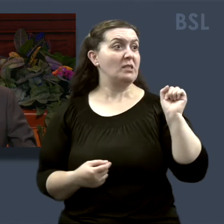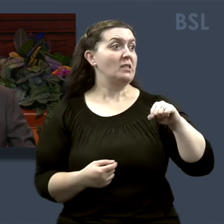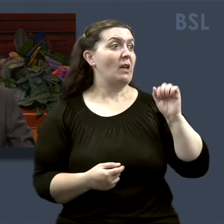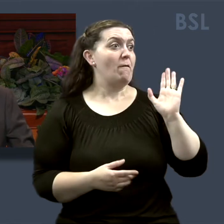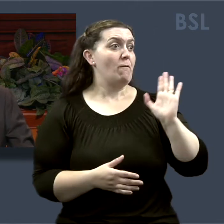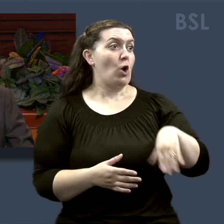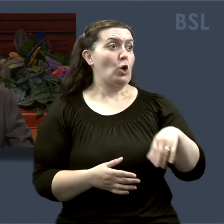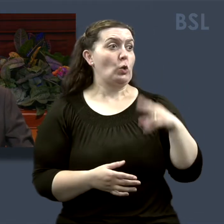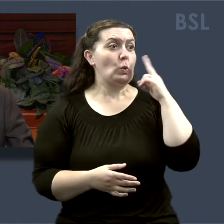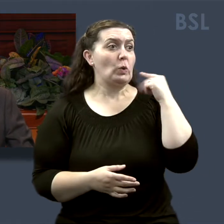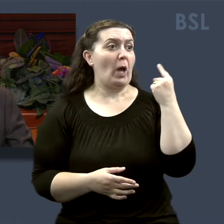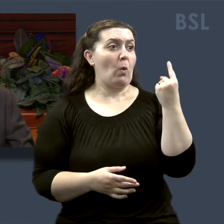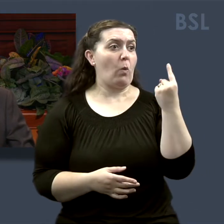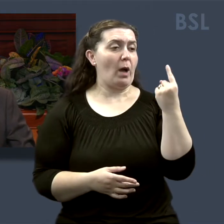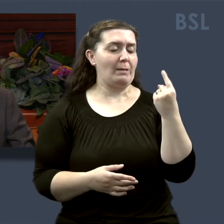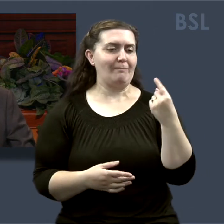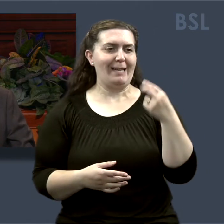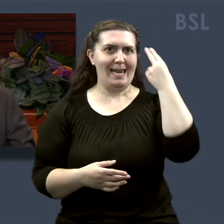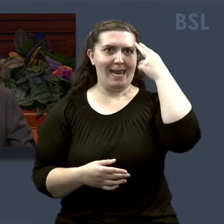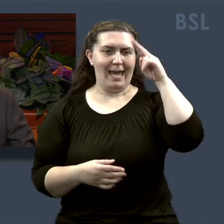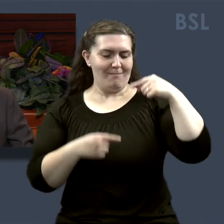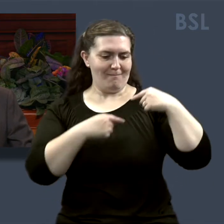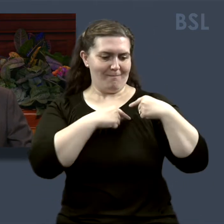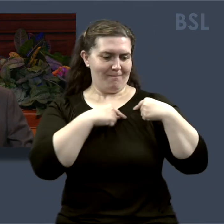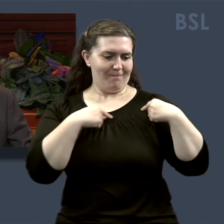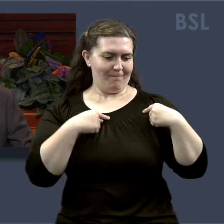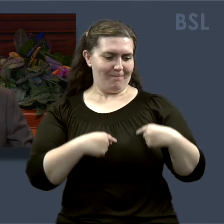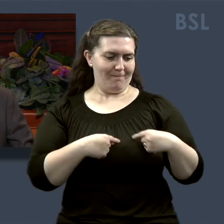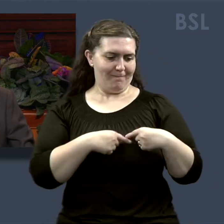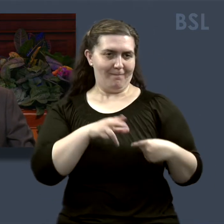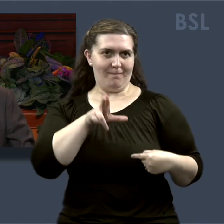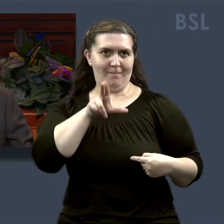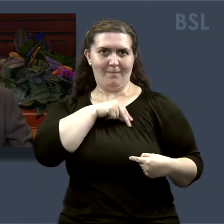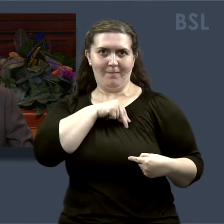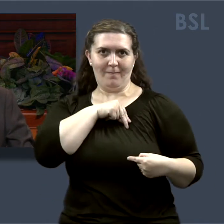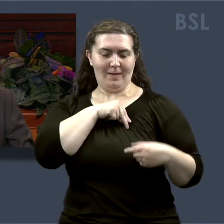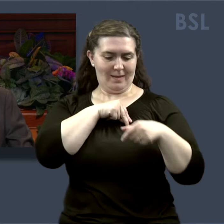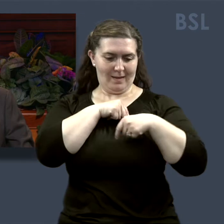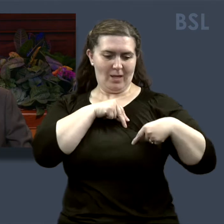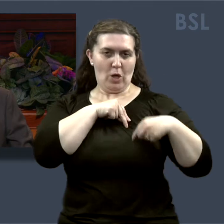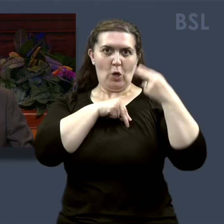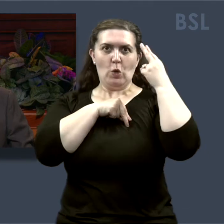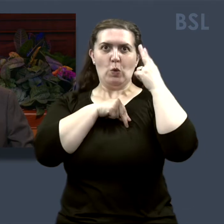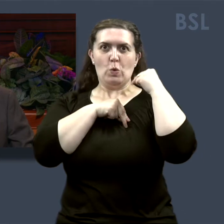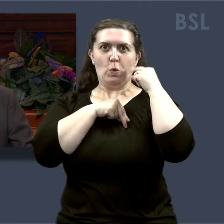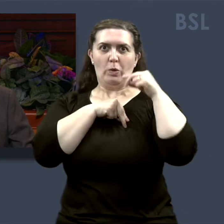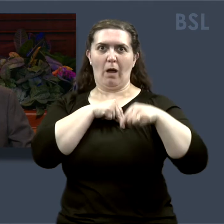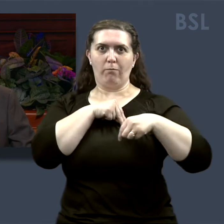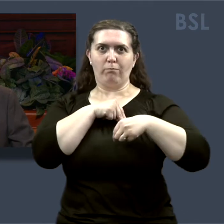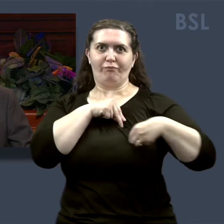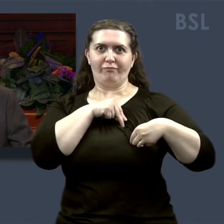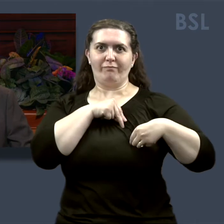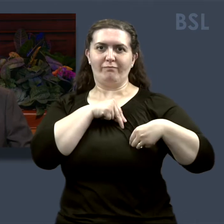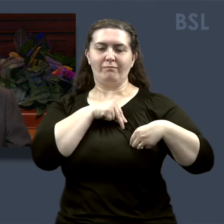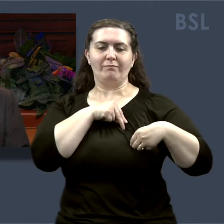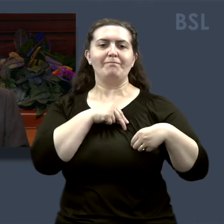“‘Yes, the only one.’ She handed me my name tag with ‘Utah’ printed below my name.